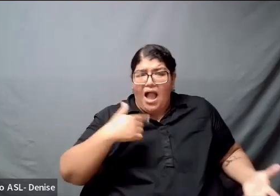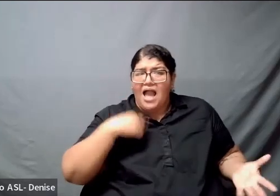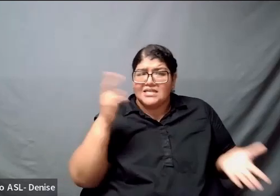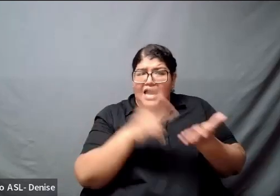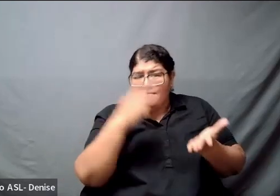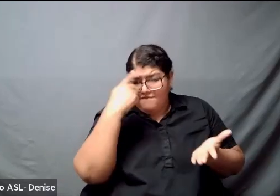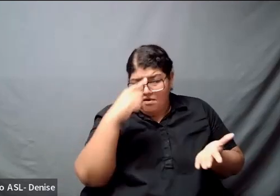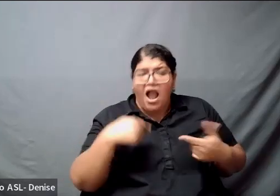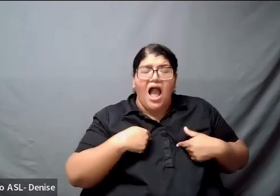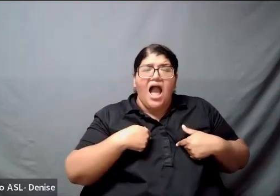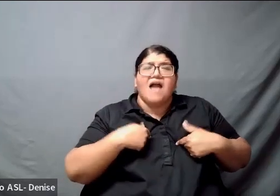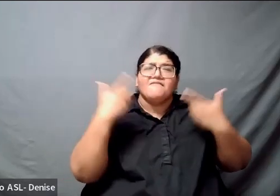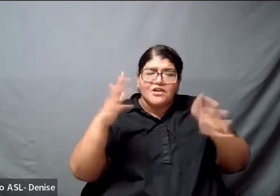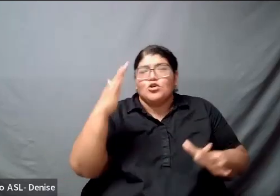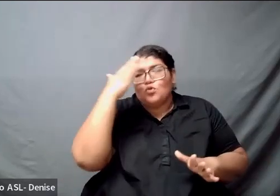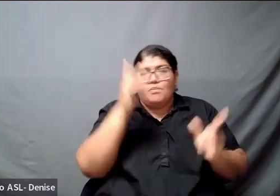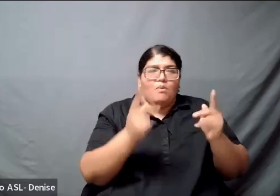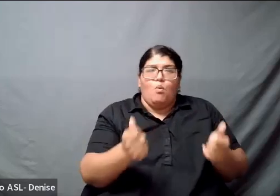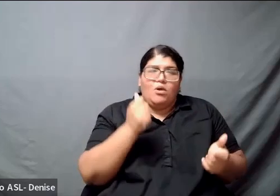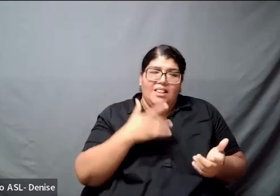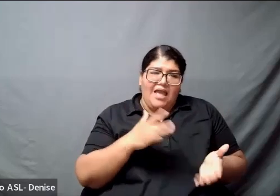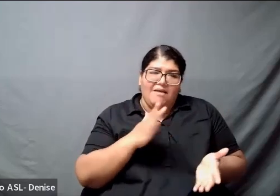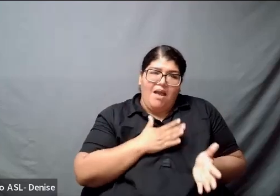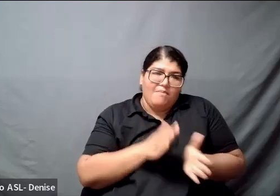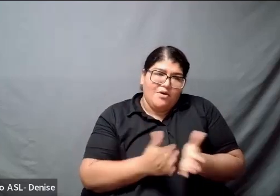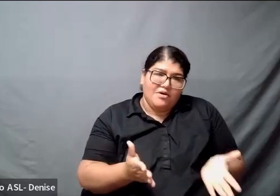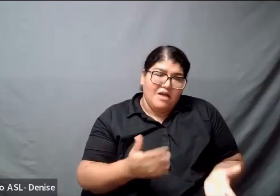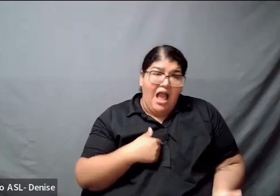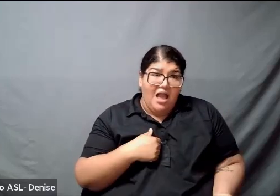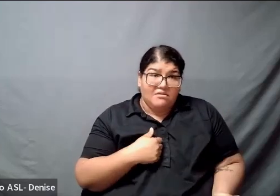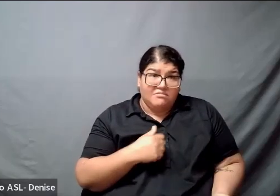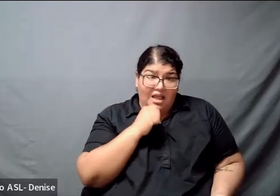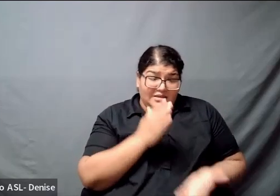I knew people were not going to like my book and that didn't stop me then and no what my take on it.